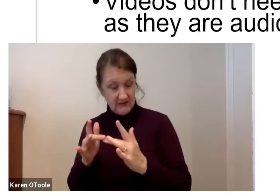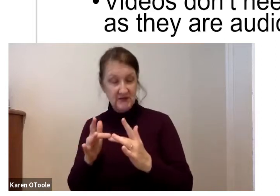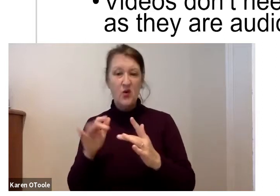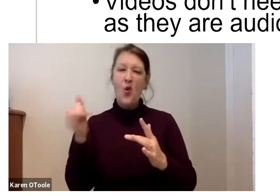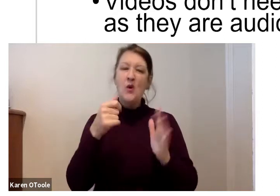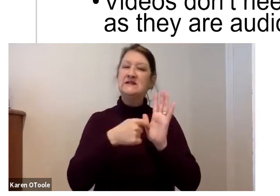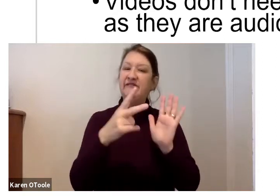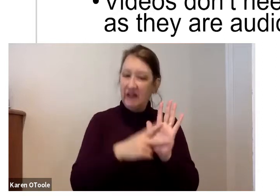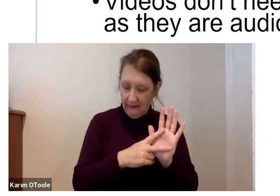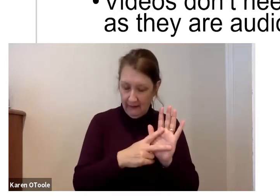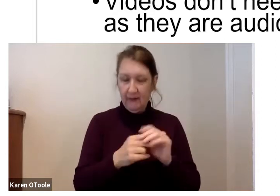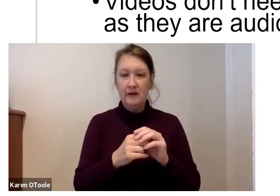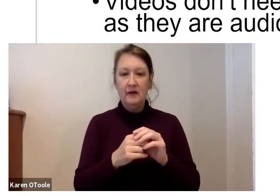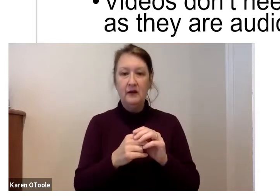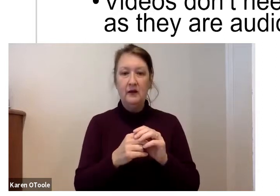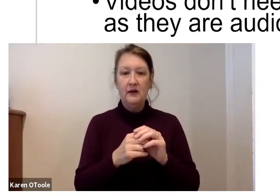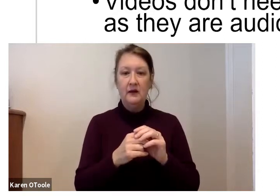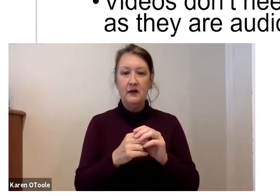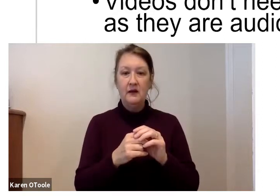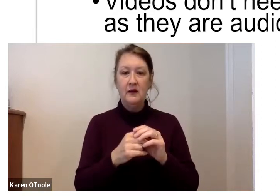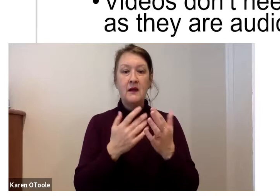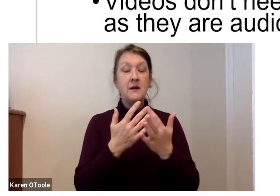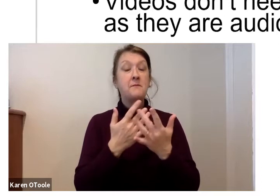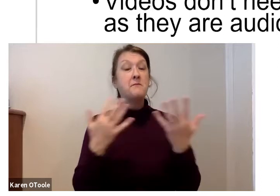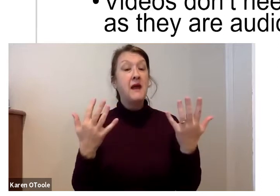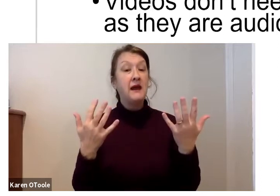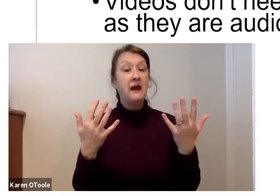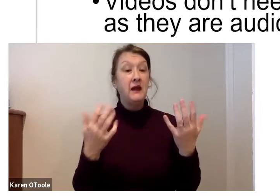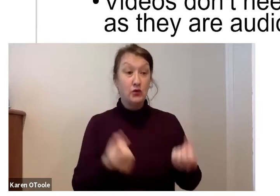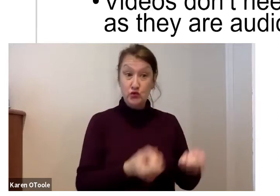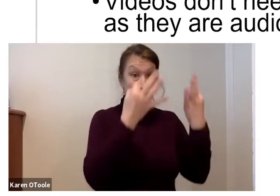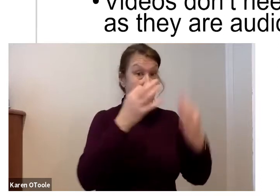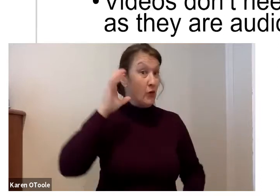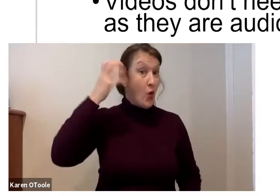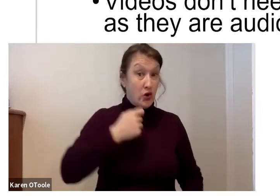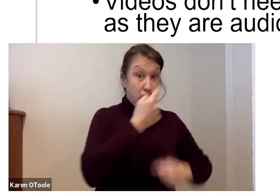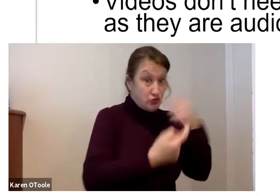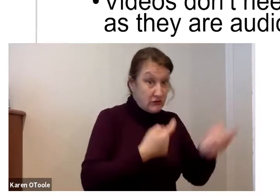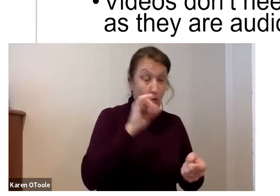A lot of them are, either they do not have audio or the audio is irrelevant.